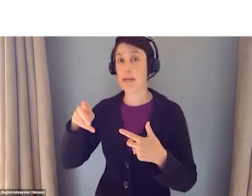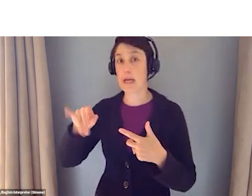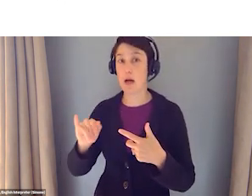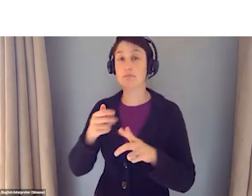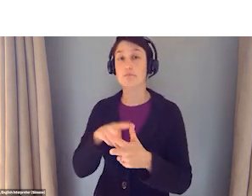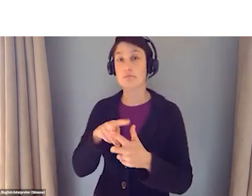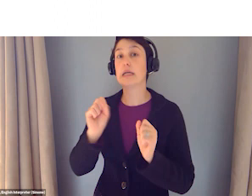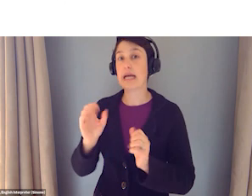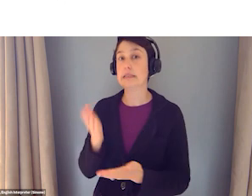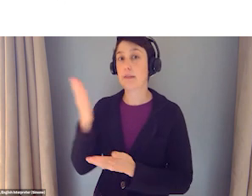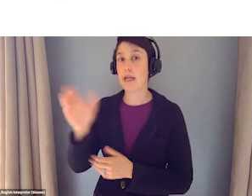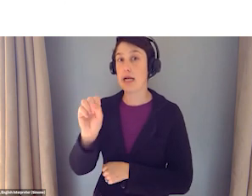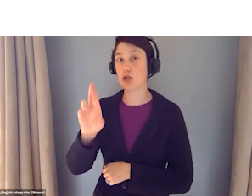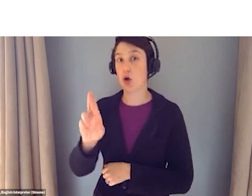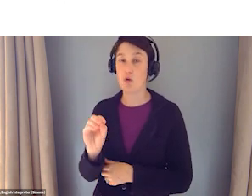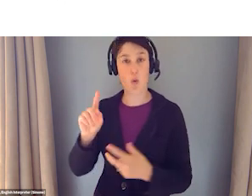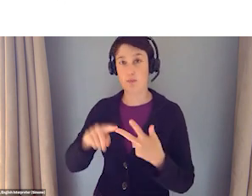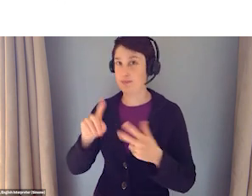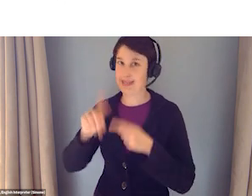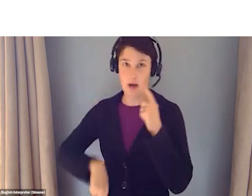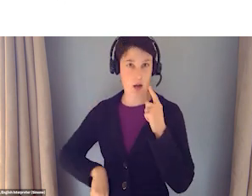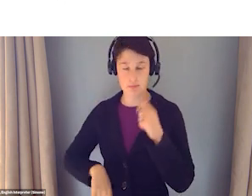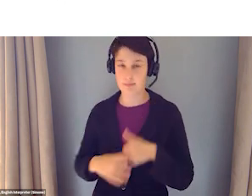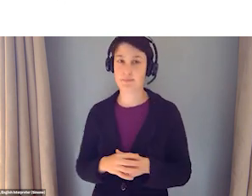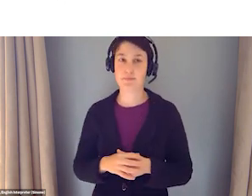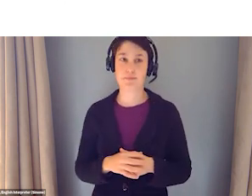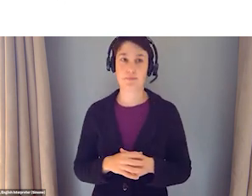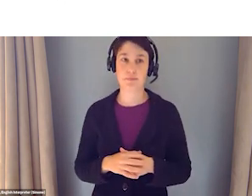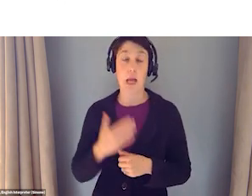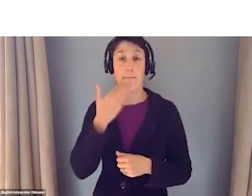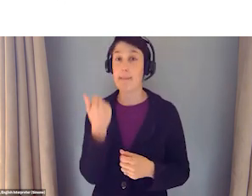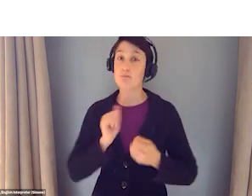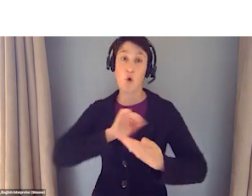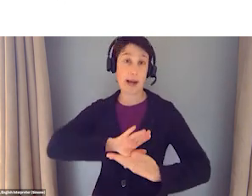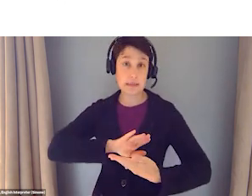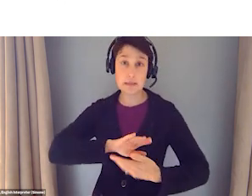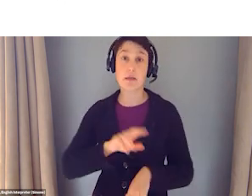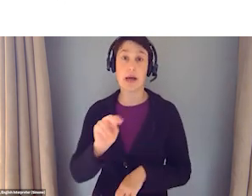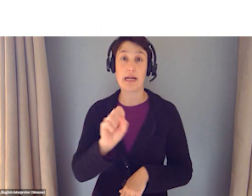The best practice that NSF recommends is that the SRO should assign someone